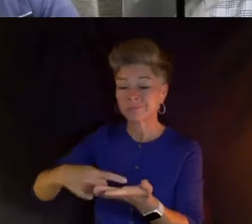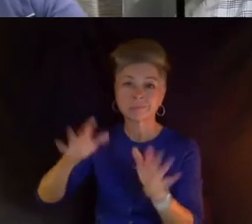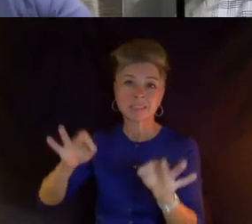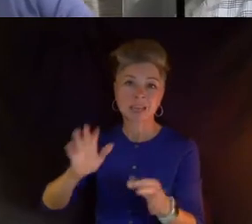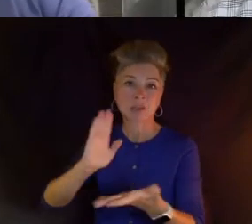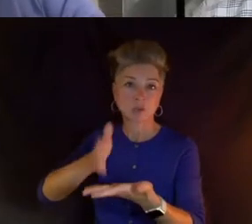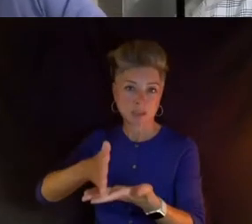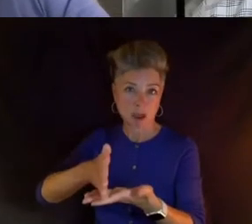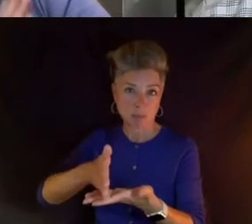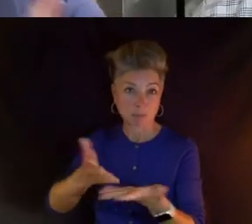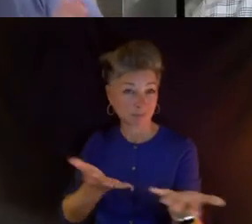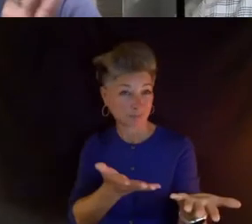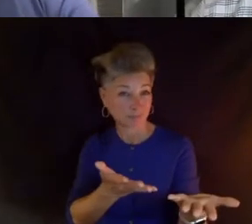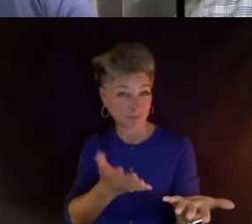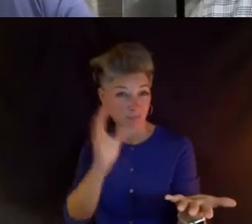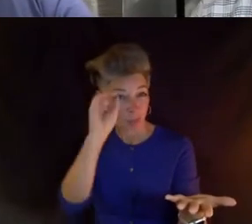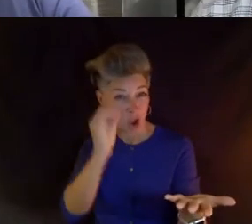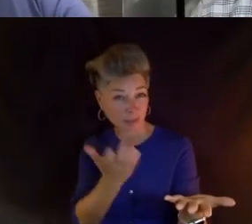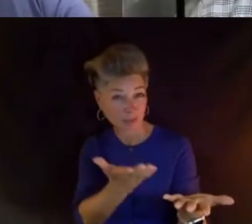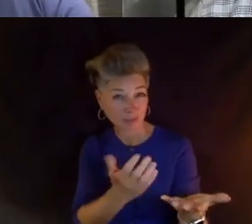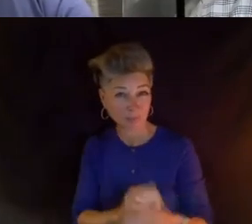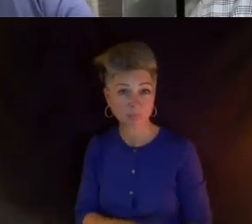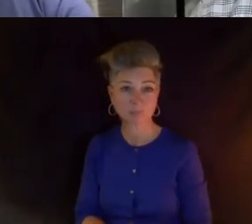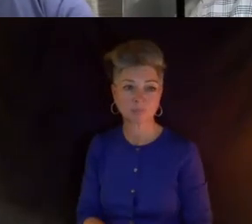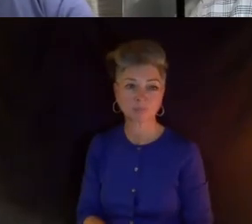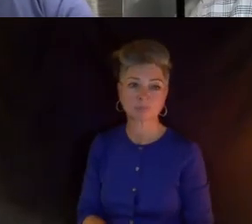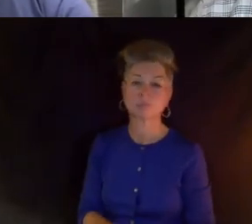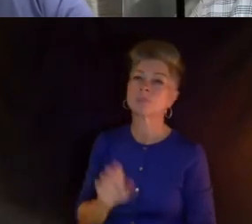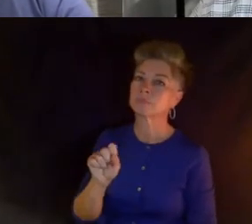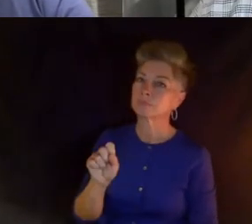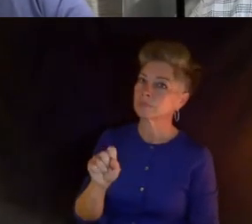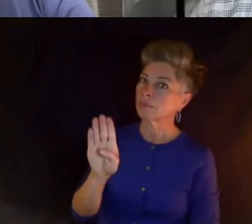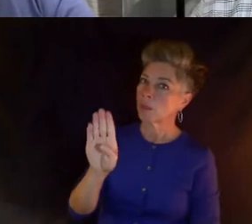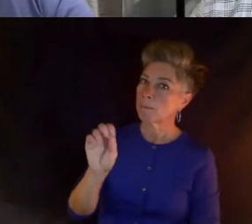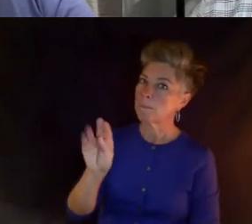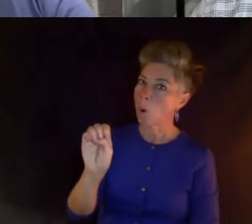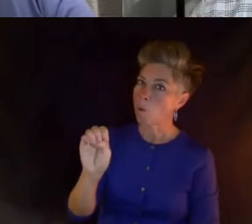Yeah, and actually, one of the pieces there is the bone health, and I think that's a really important piece